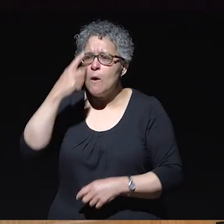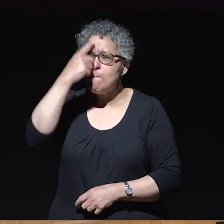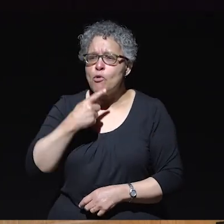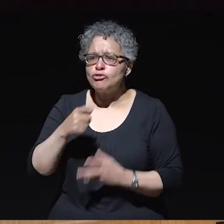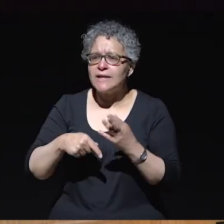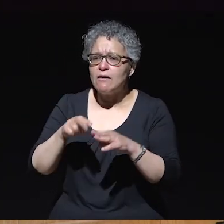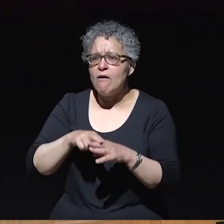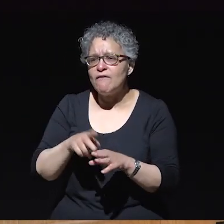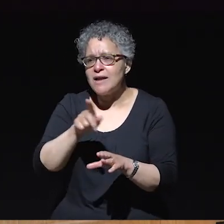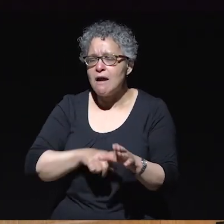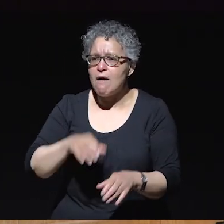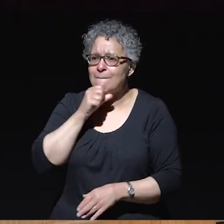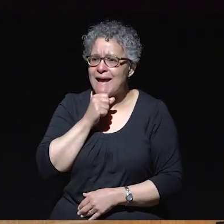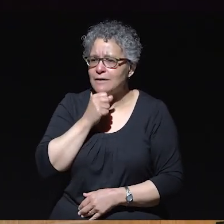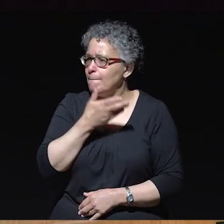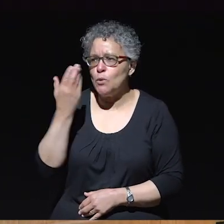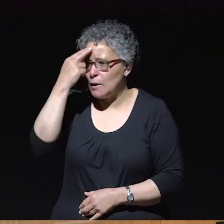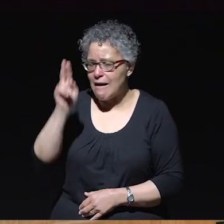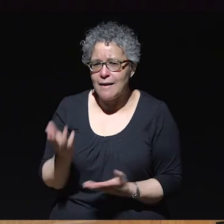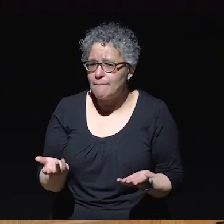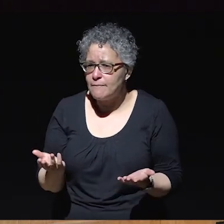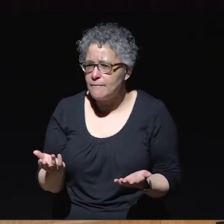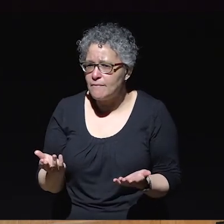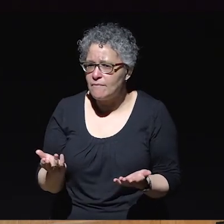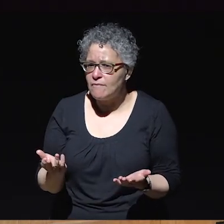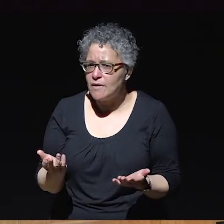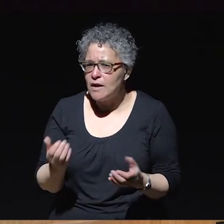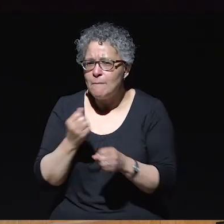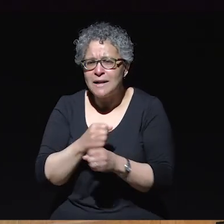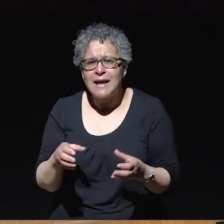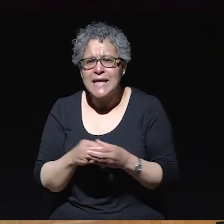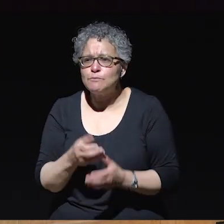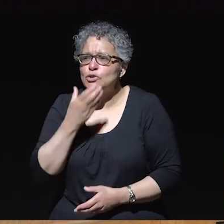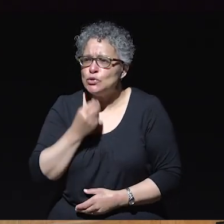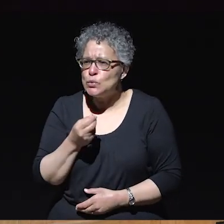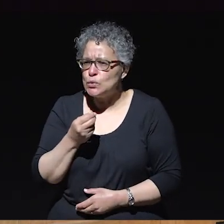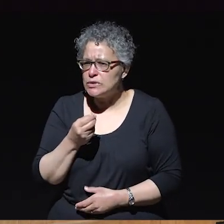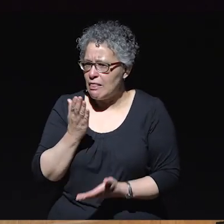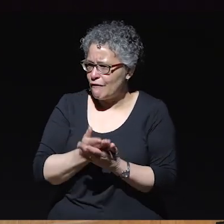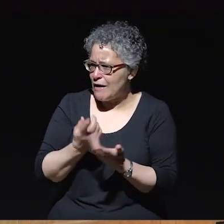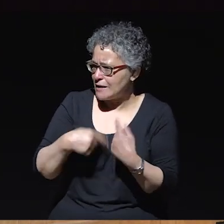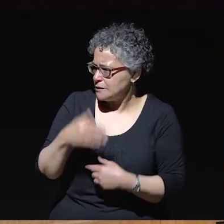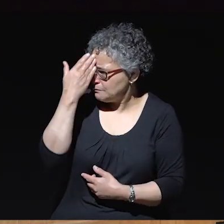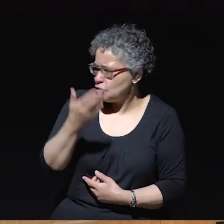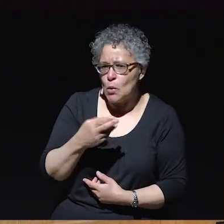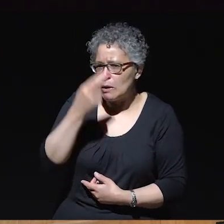to naming the person. But I think Gainsbourg used that anonymity. It's often been thought to be Jonathan Buttall,